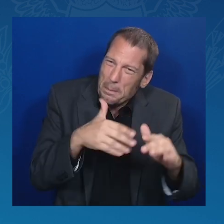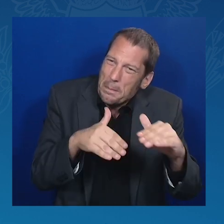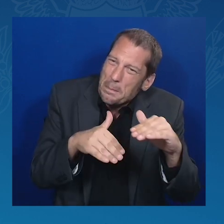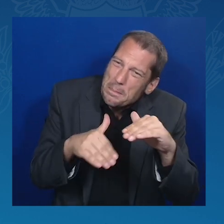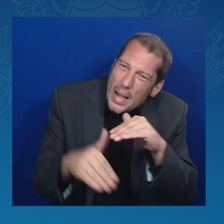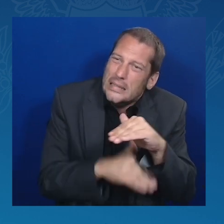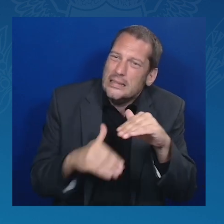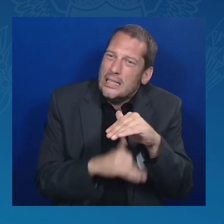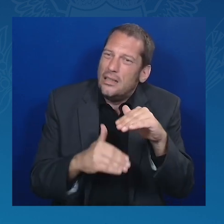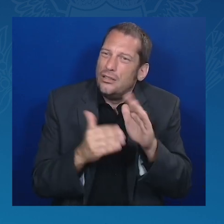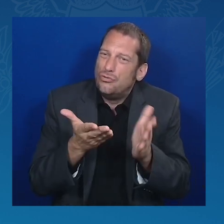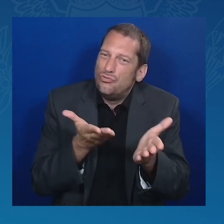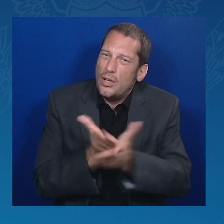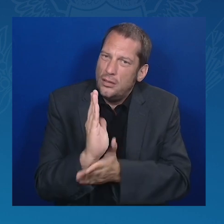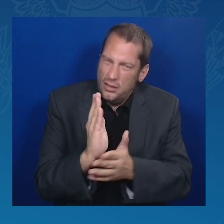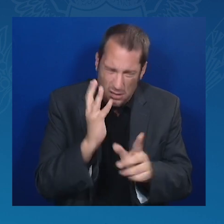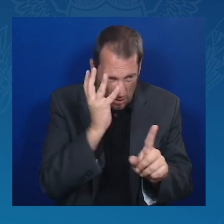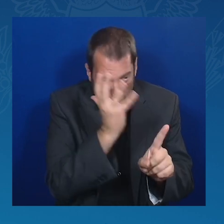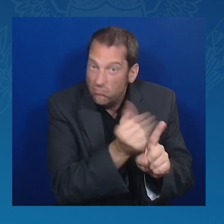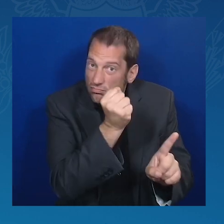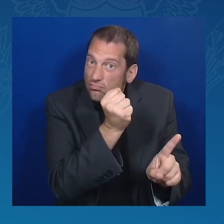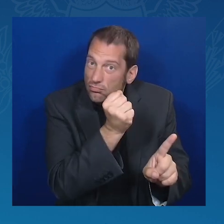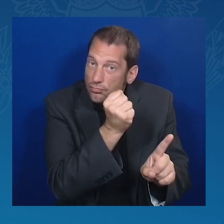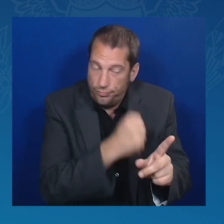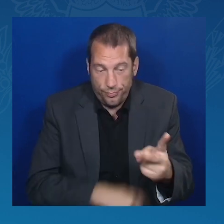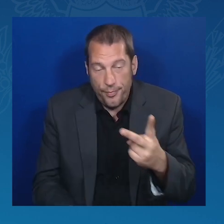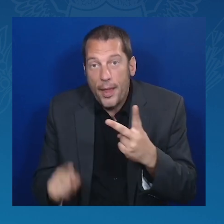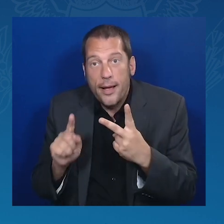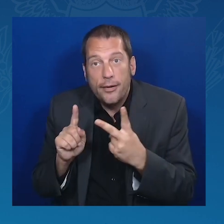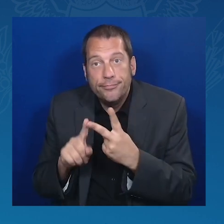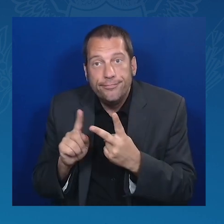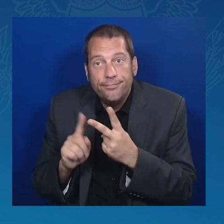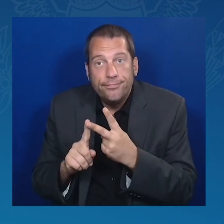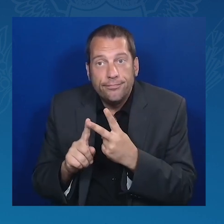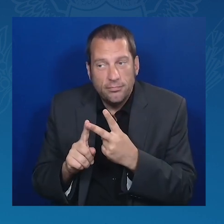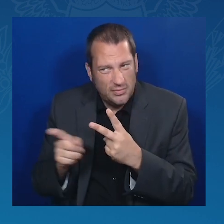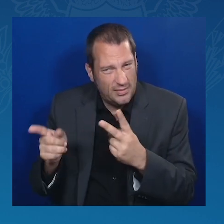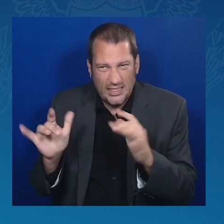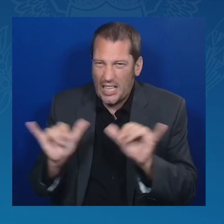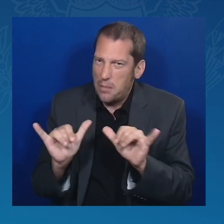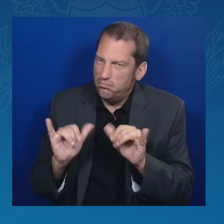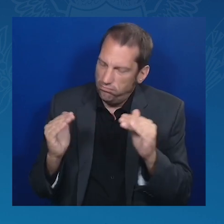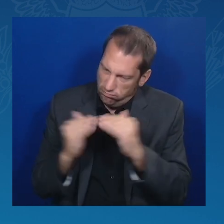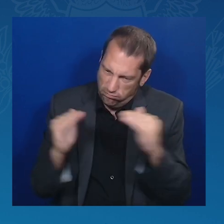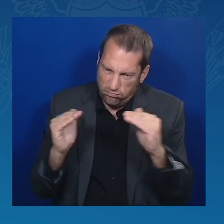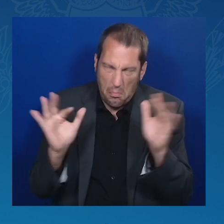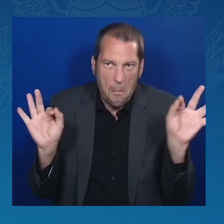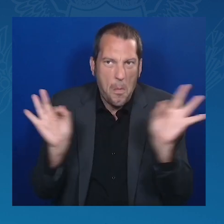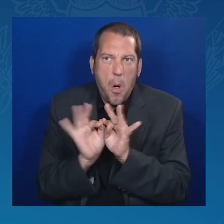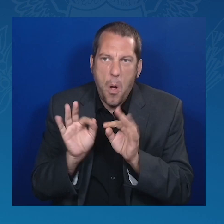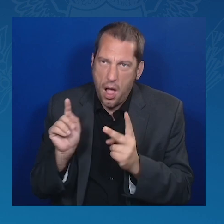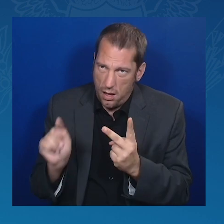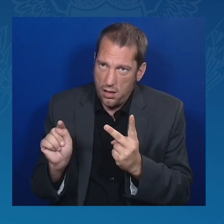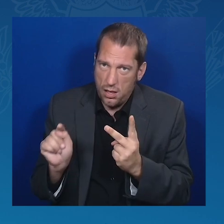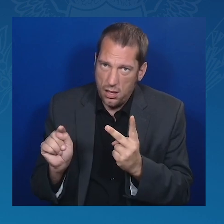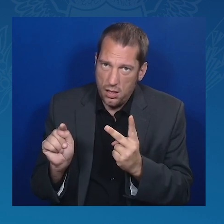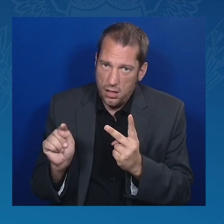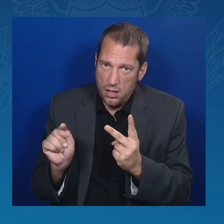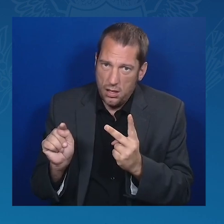And the second equally important part of it is, and it is not just that it then offends some intellectual